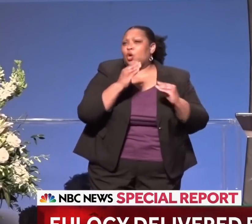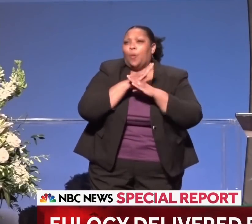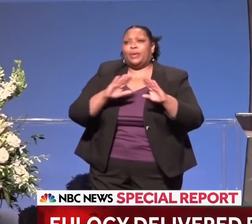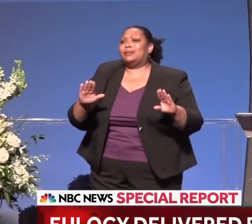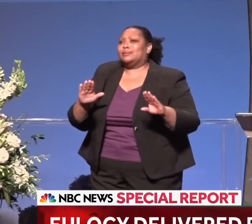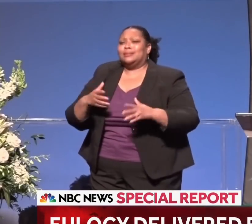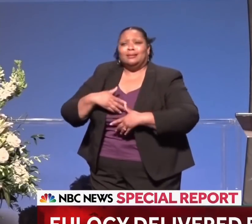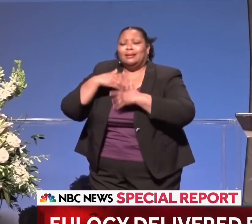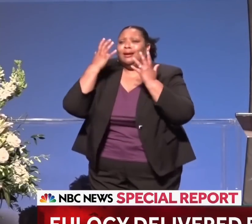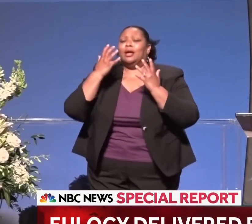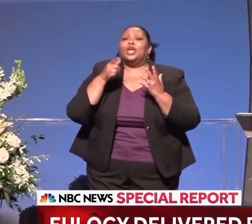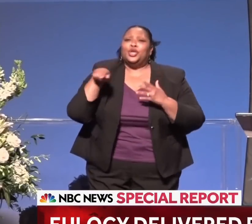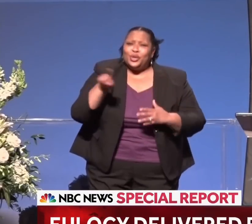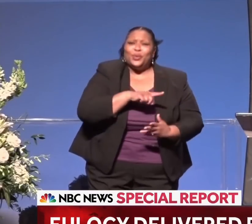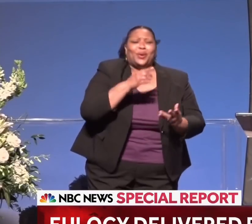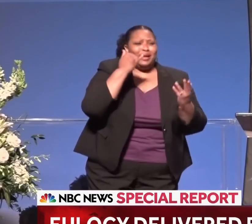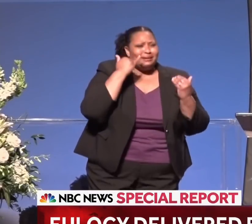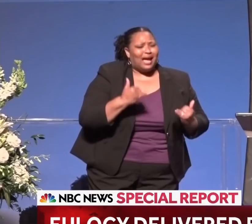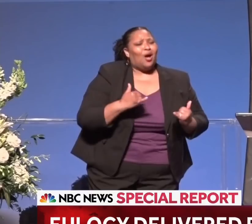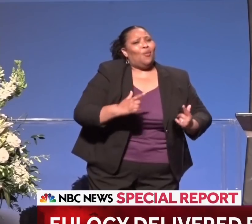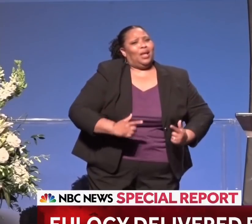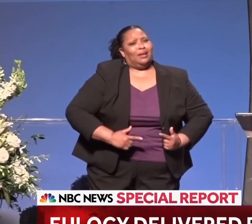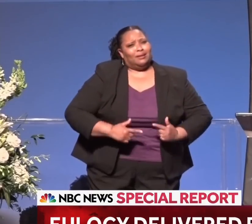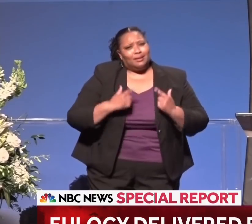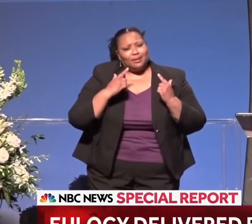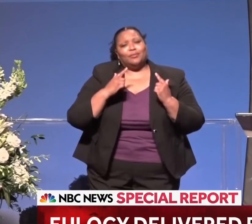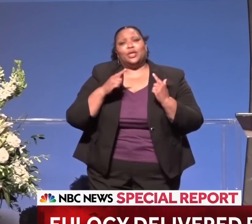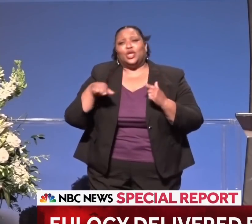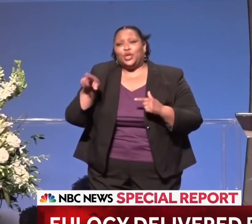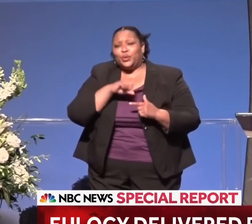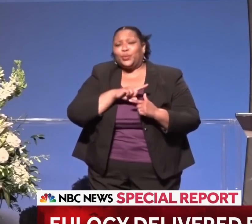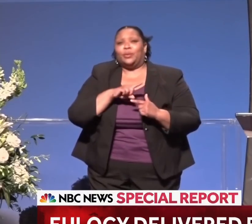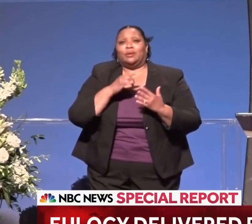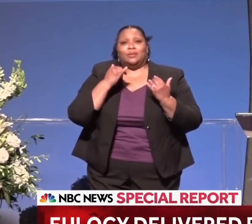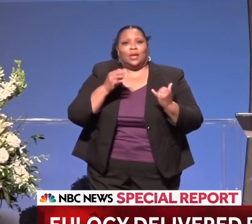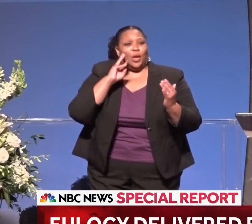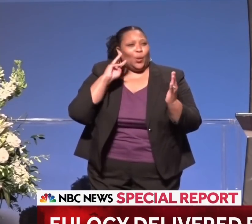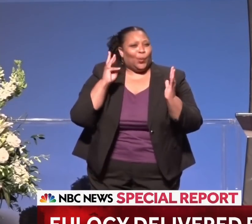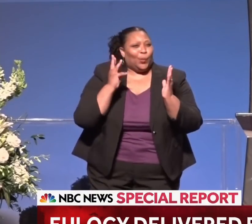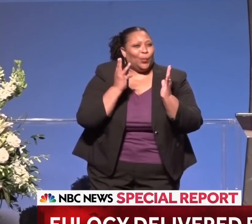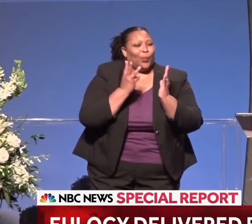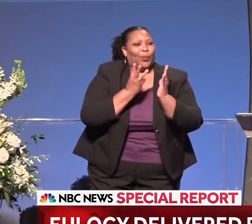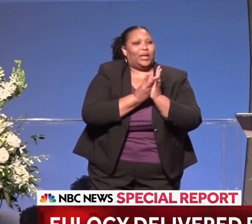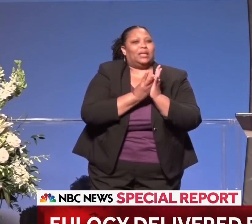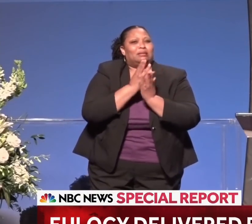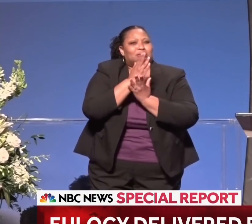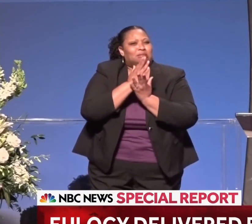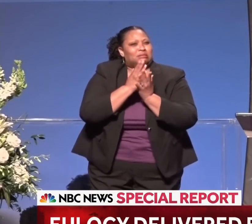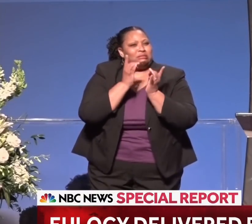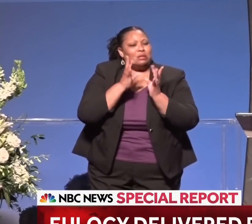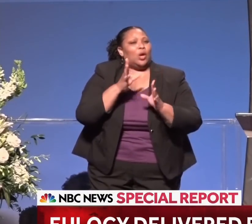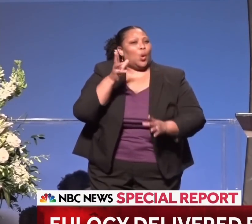CURFEWS, SAYING, NOBLACK LIVES MATTER, NO JUSTICE, NO PEACE, I